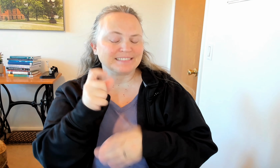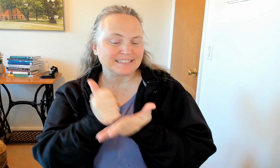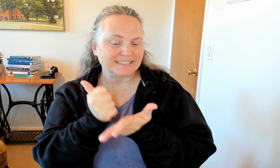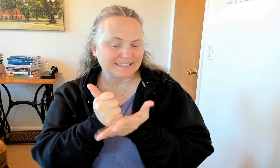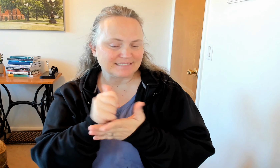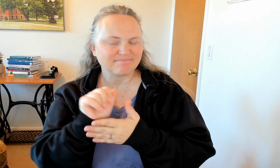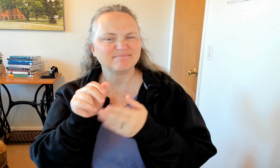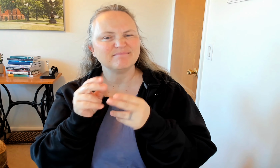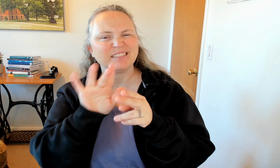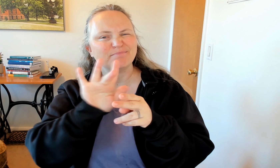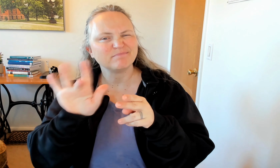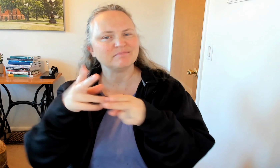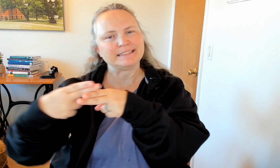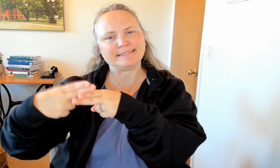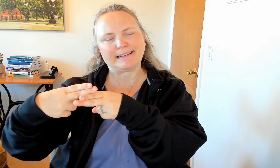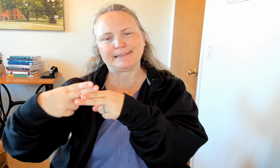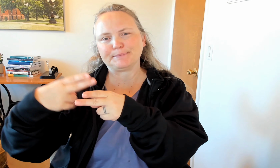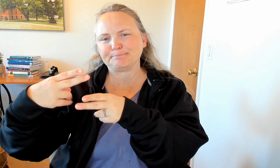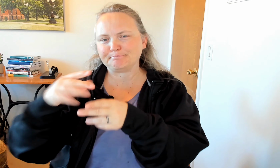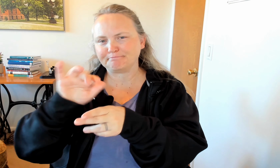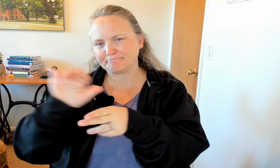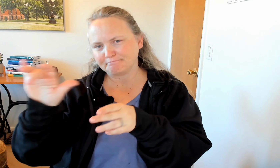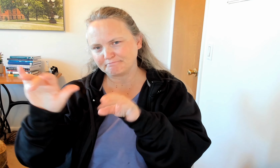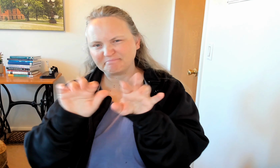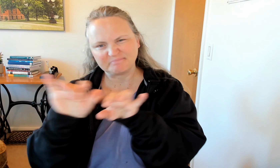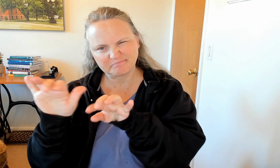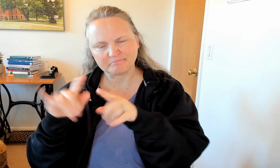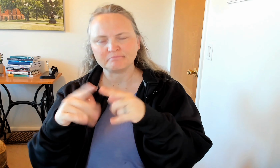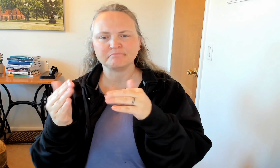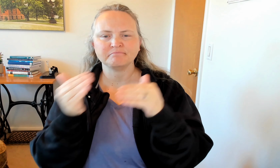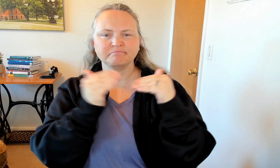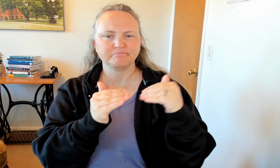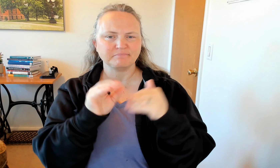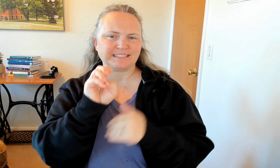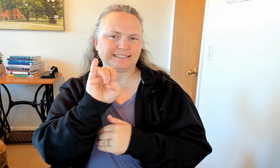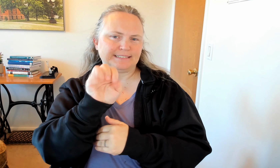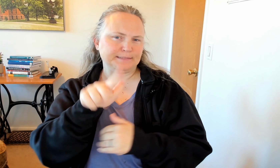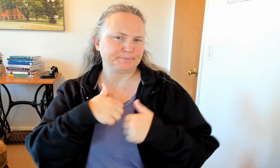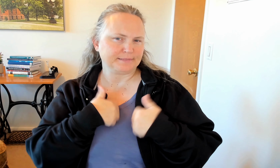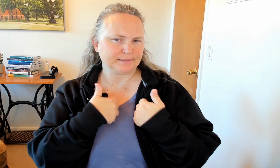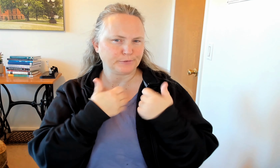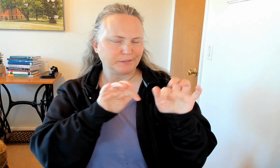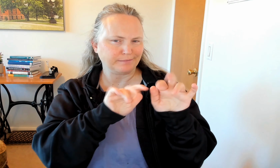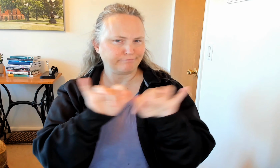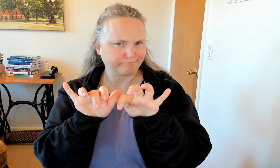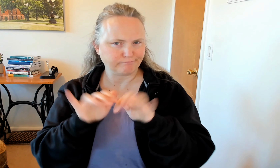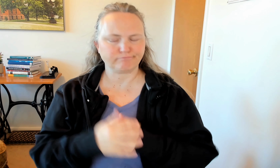If you need assistance, please contact admin. The assistant name. I'm just going to put their name in there.